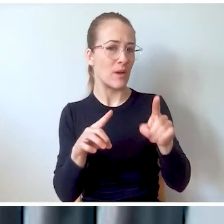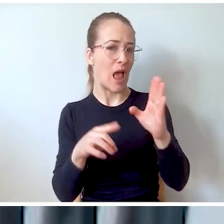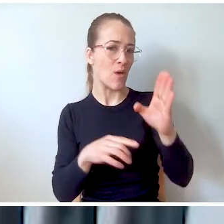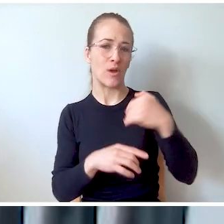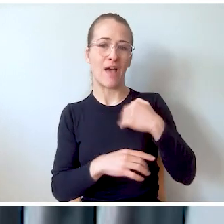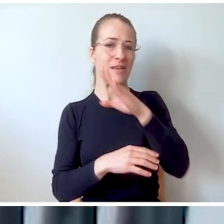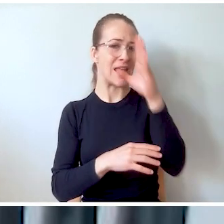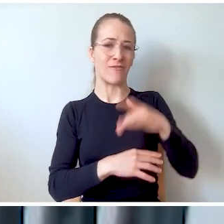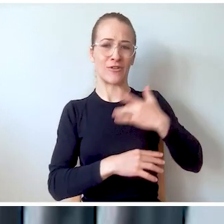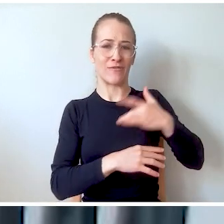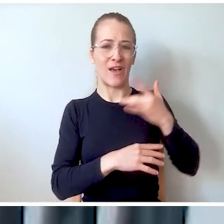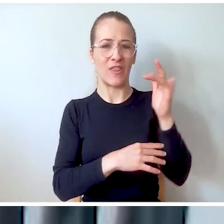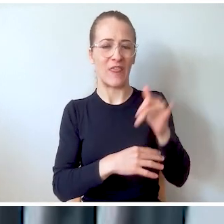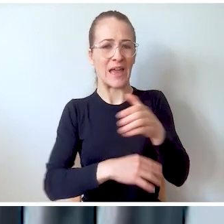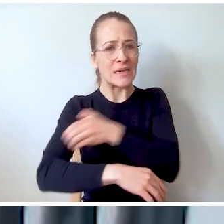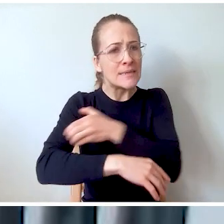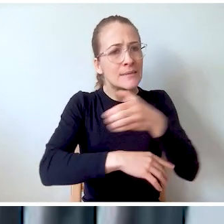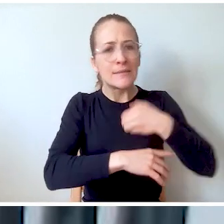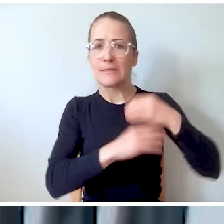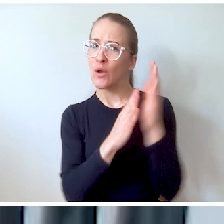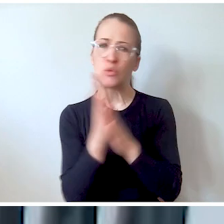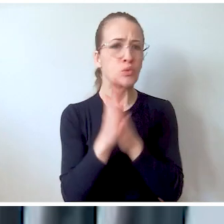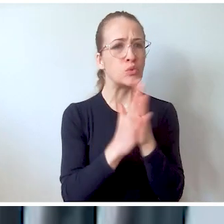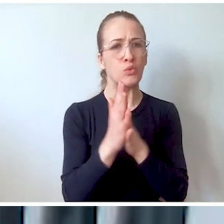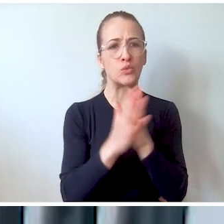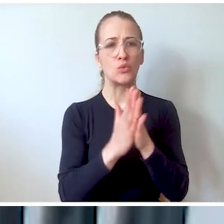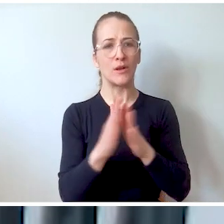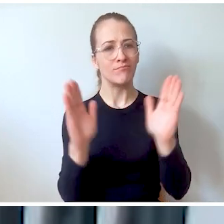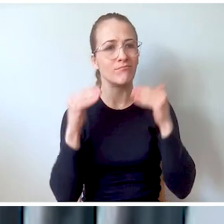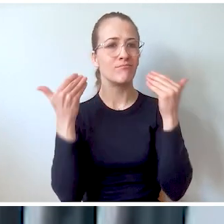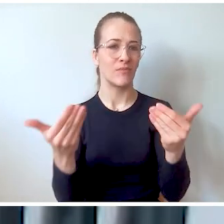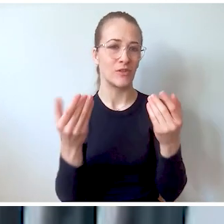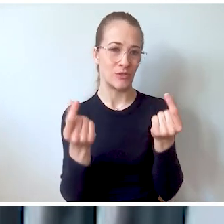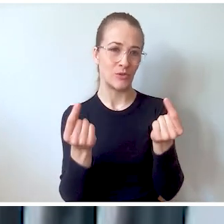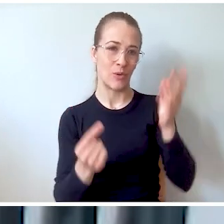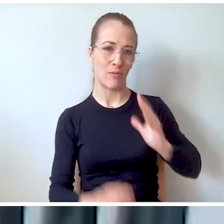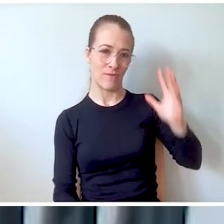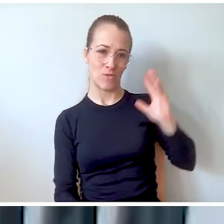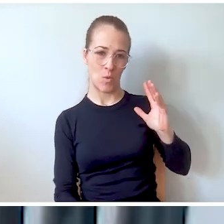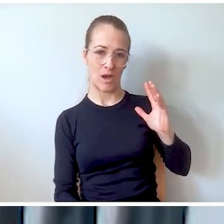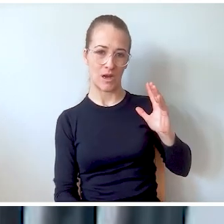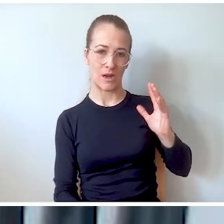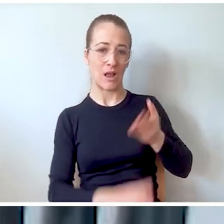the degree of empowerment necessary to do that before. Even before my accident,